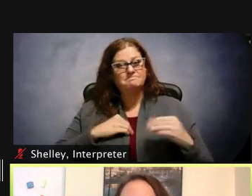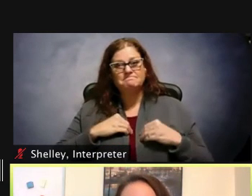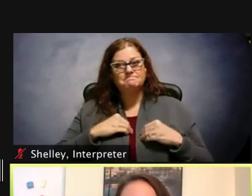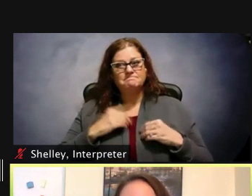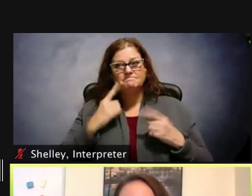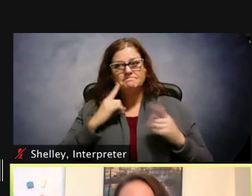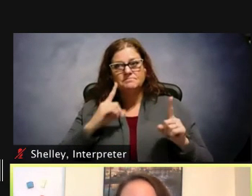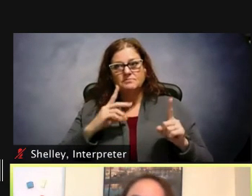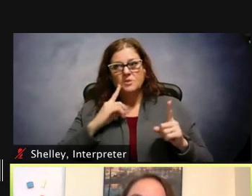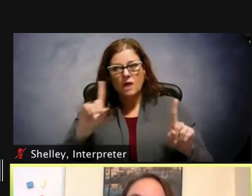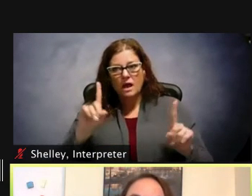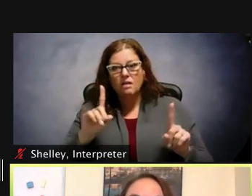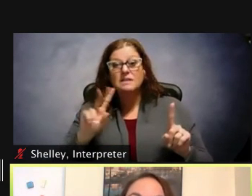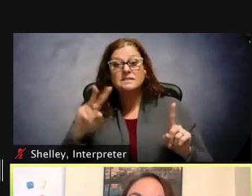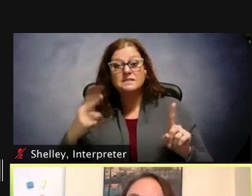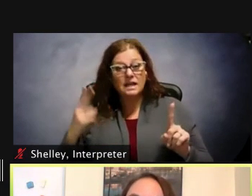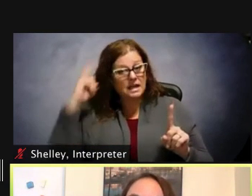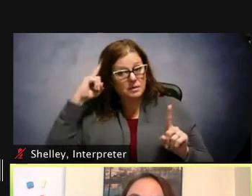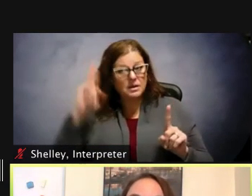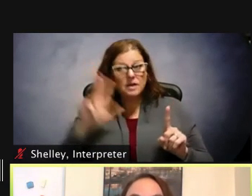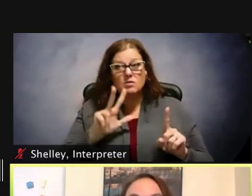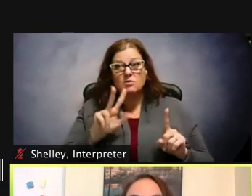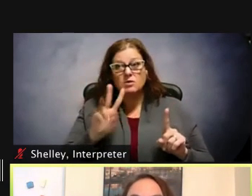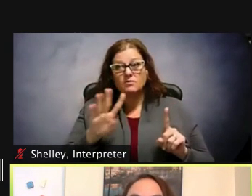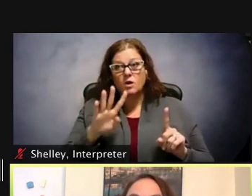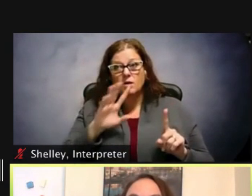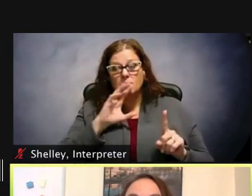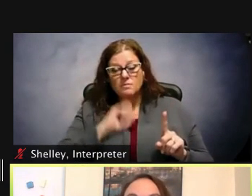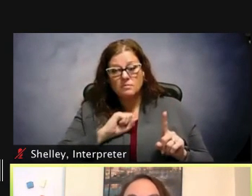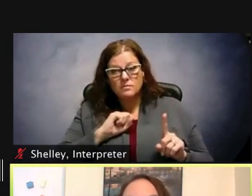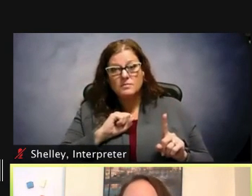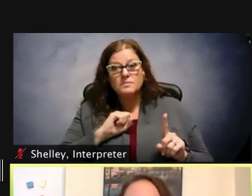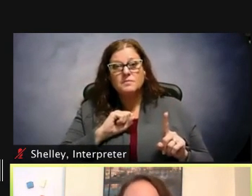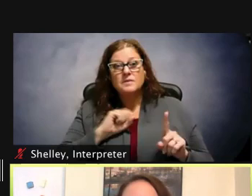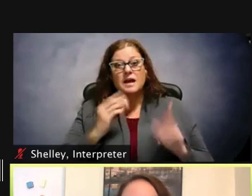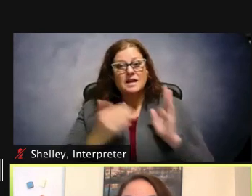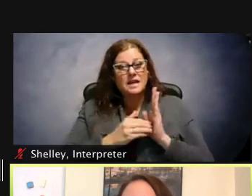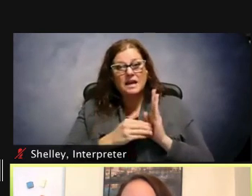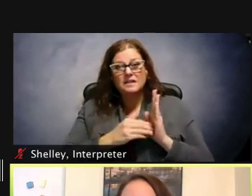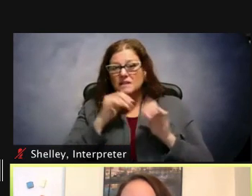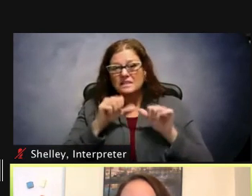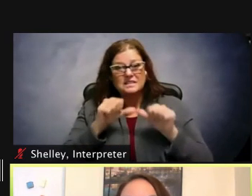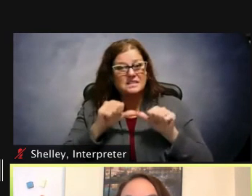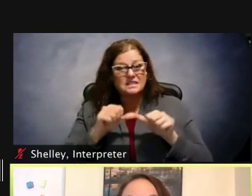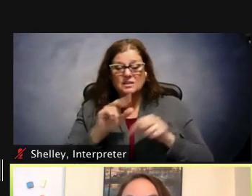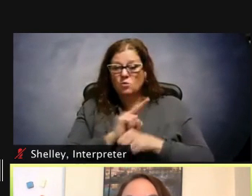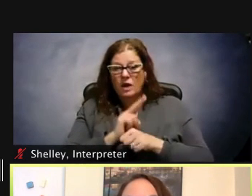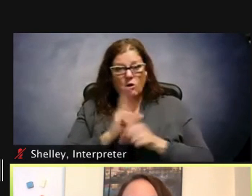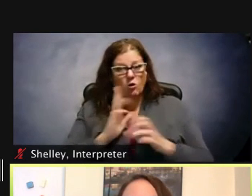Did get a second implant at 34 months of age and again he was not a consistent wearer. So I think